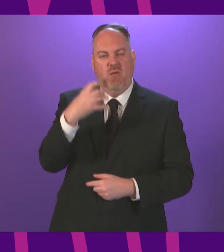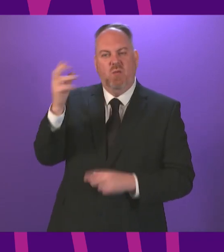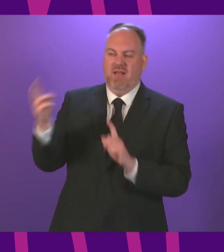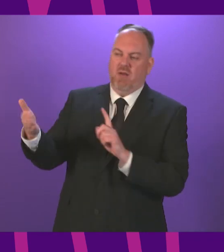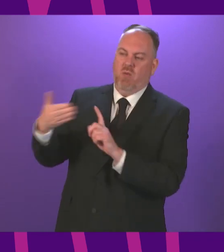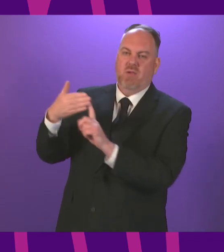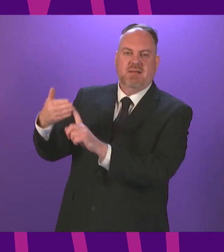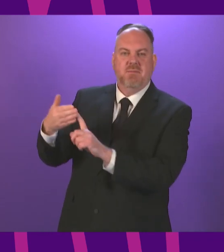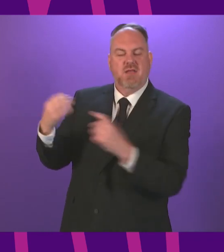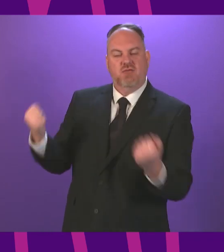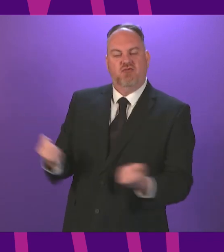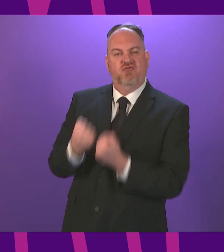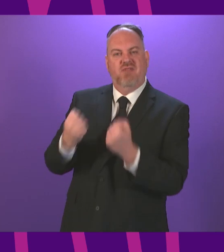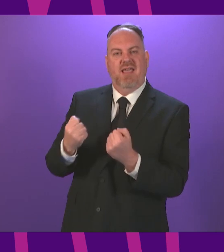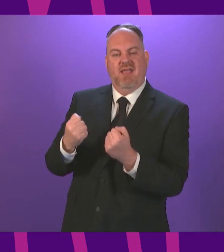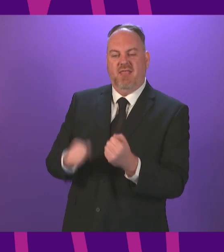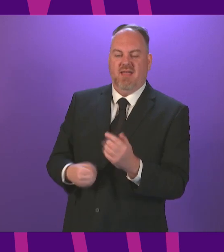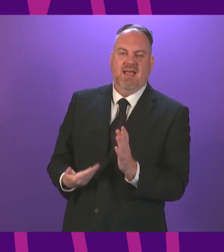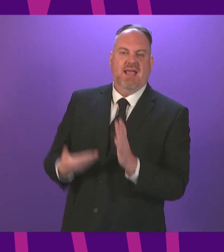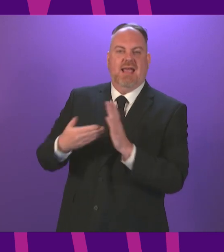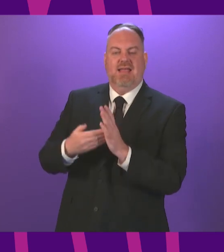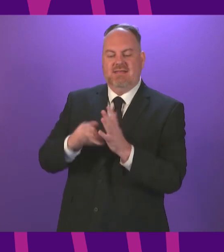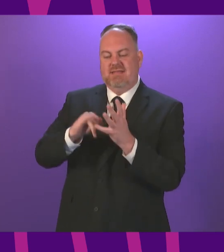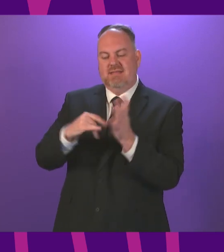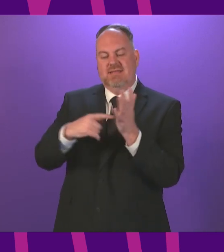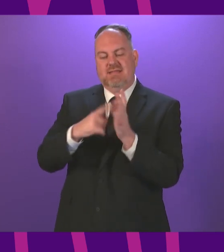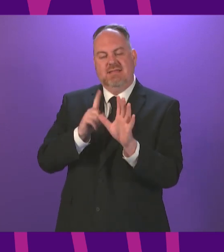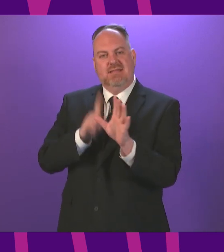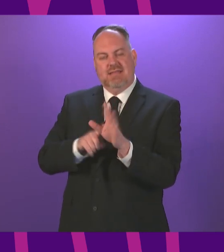his weight behind charities, especially environmental